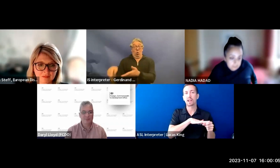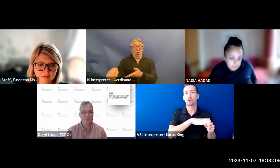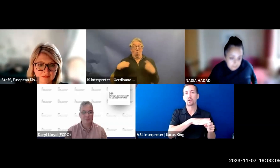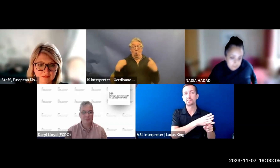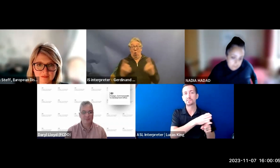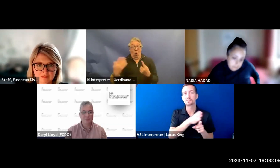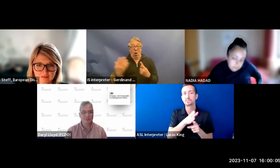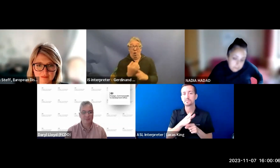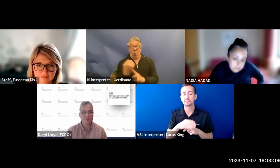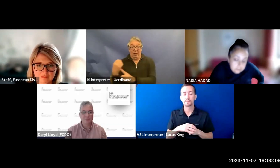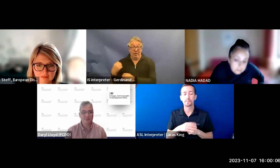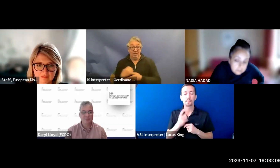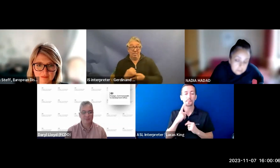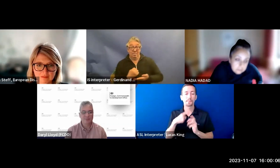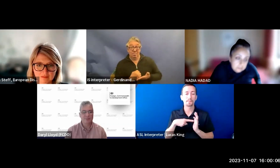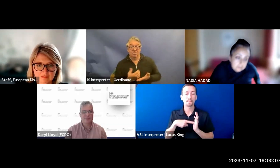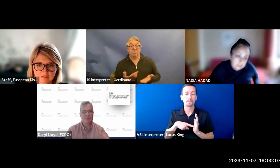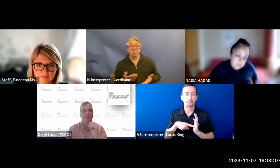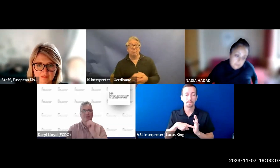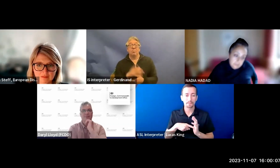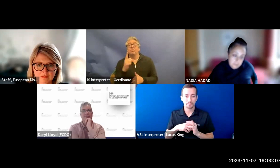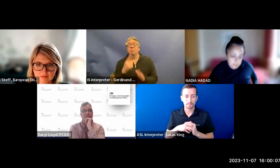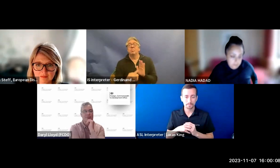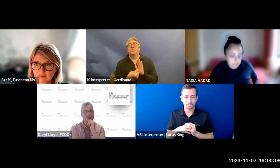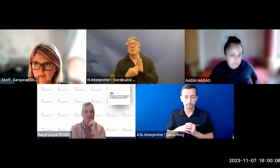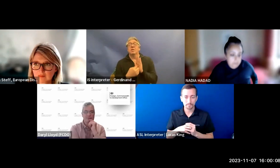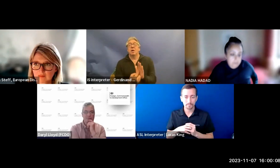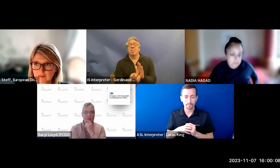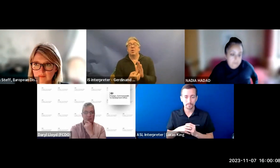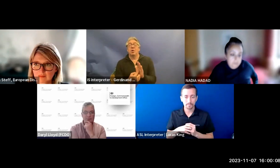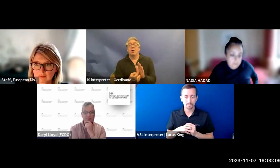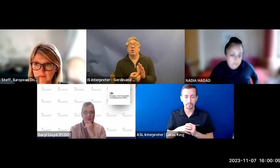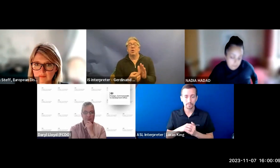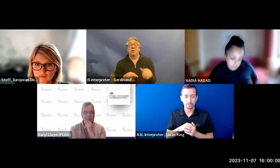For example, whenever we are formulating a project,